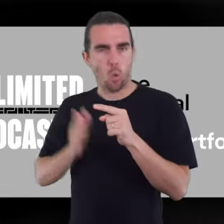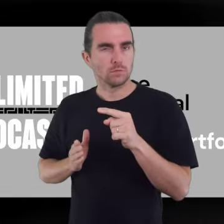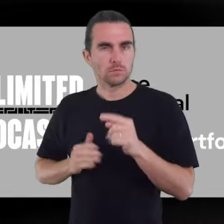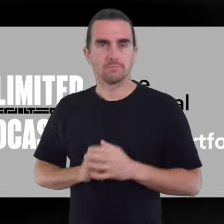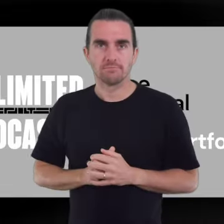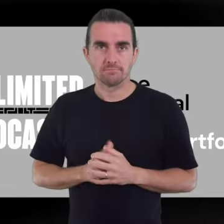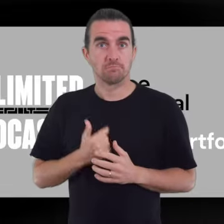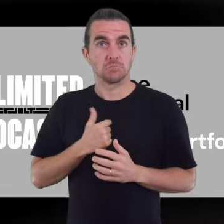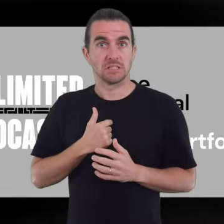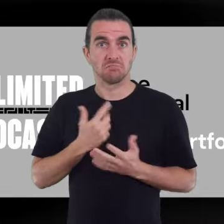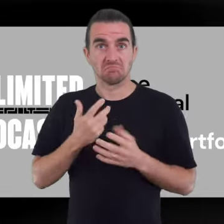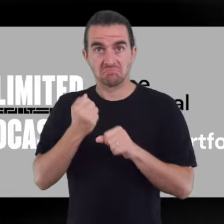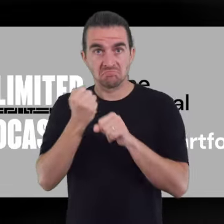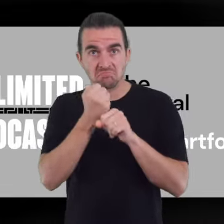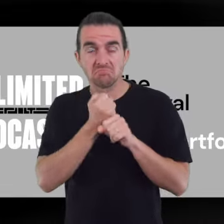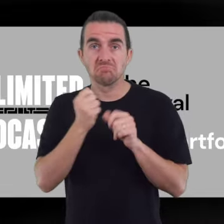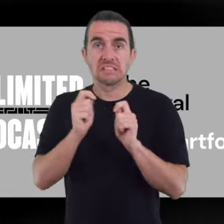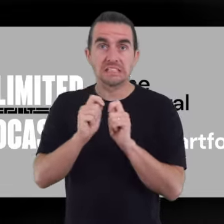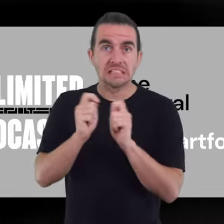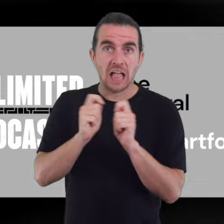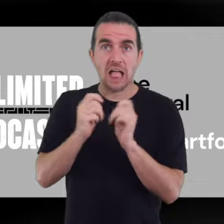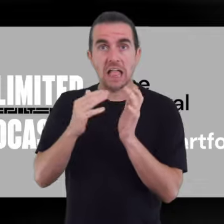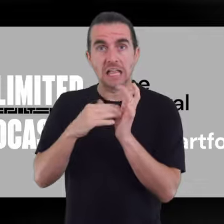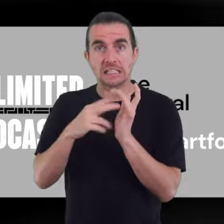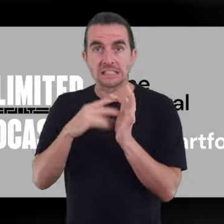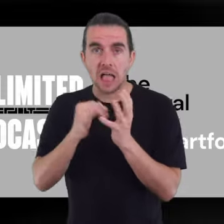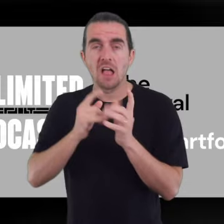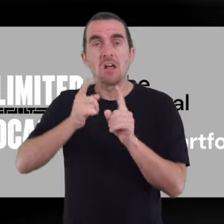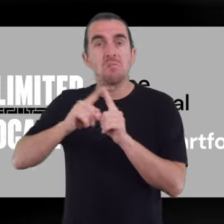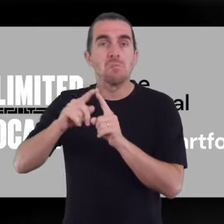I predominantly make zines, which are sort of DIY,